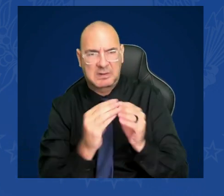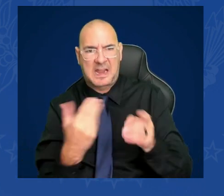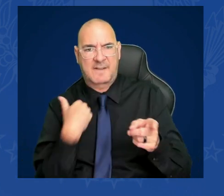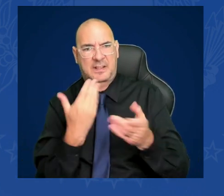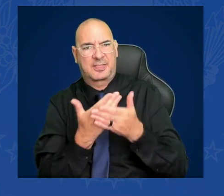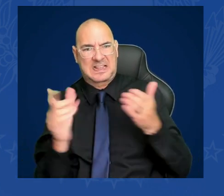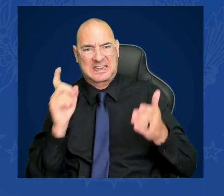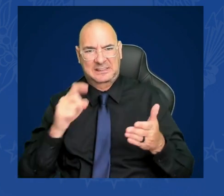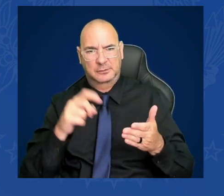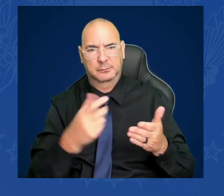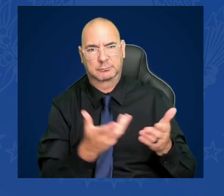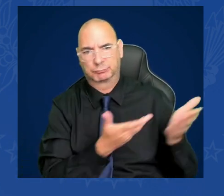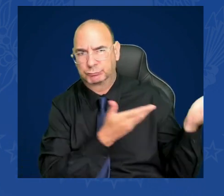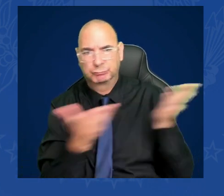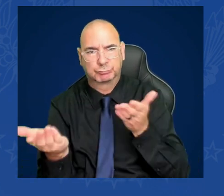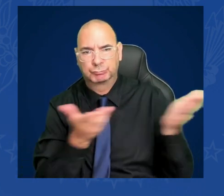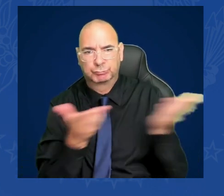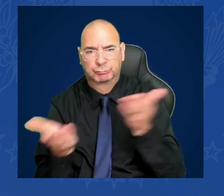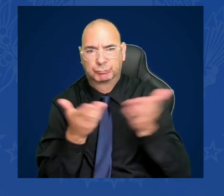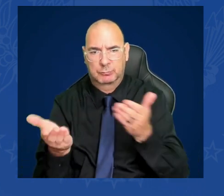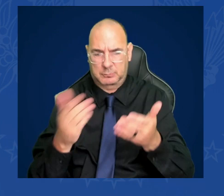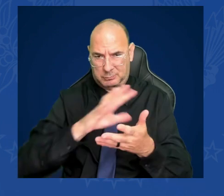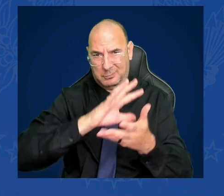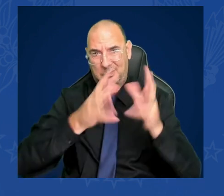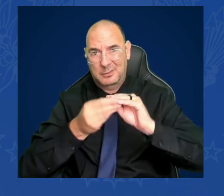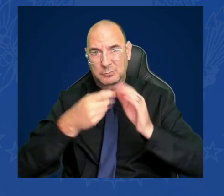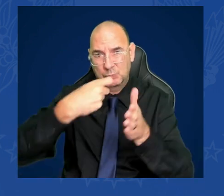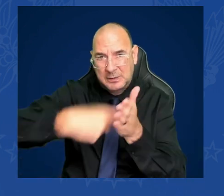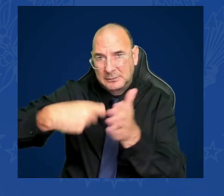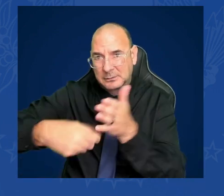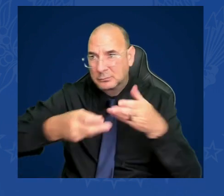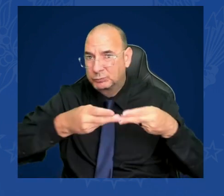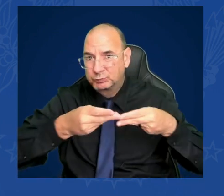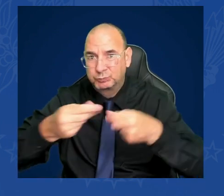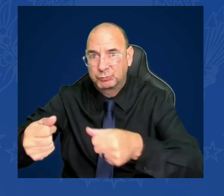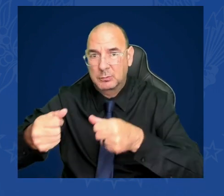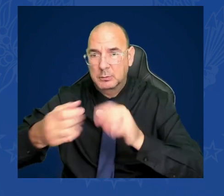This is the connection between the work you do and all that happens around the world,